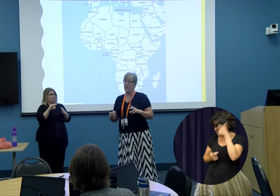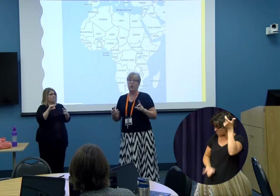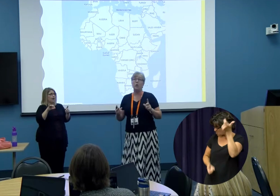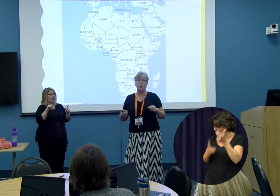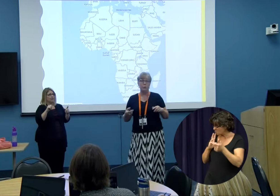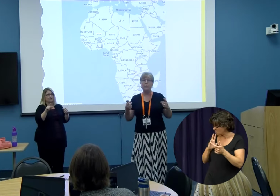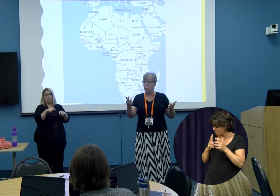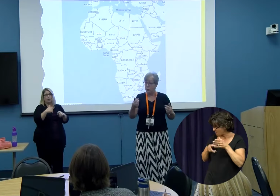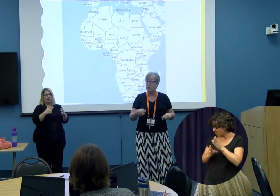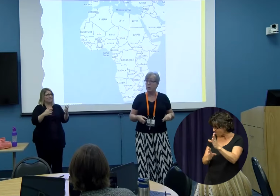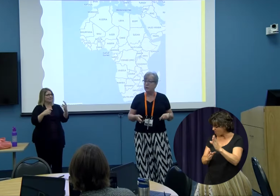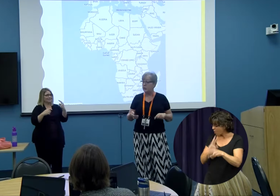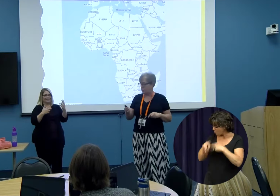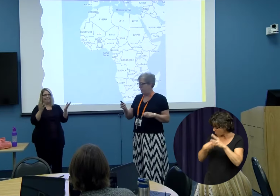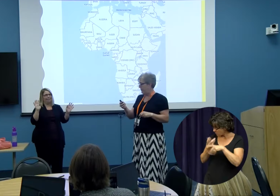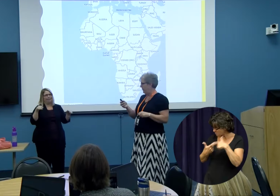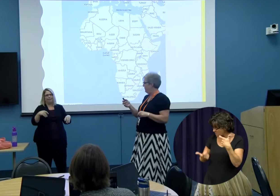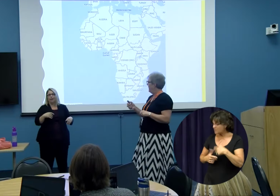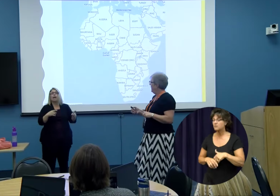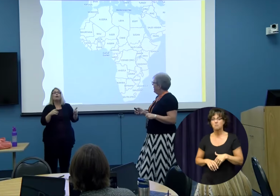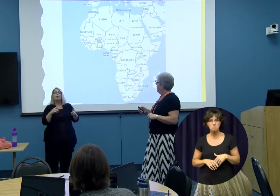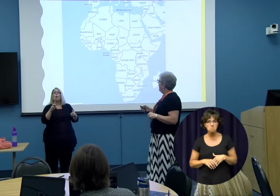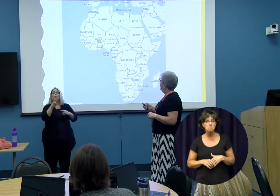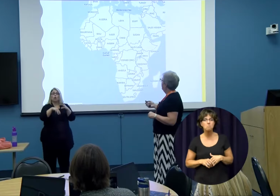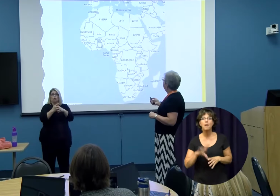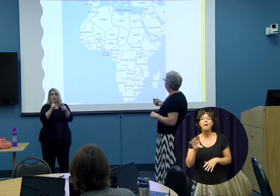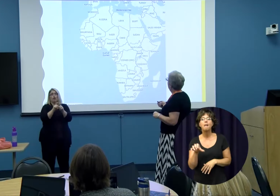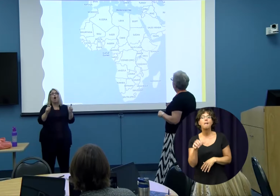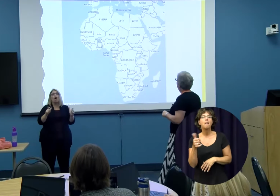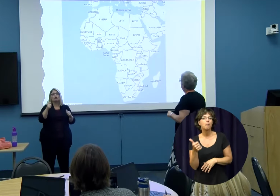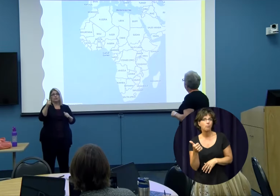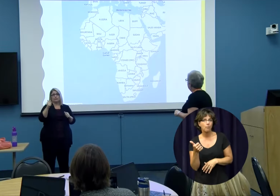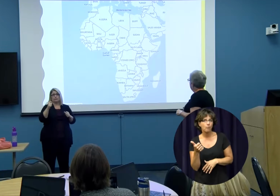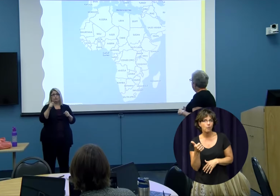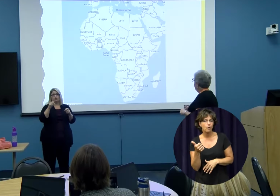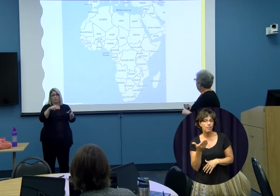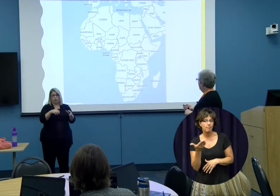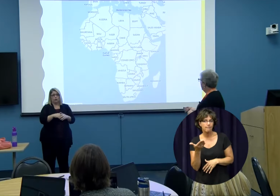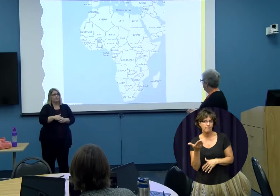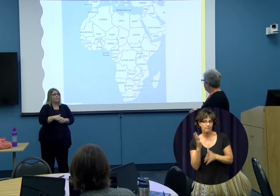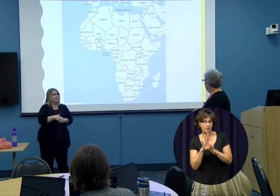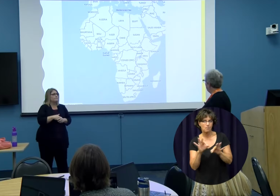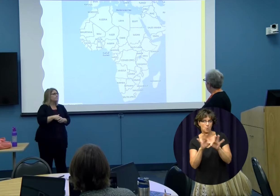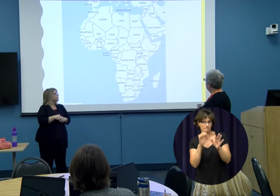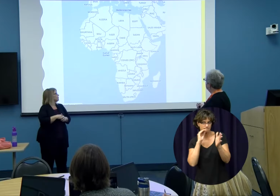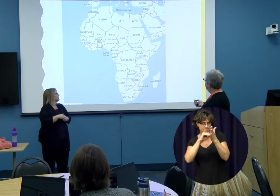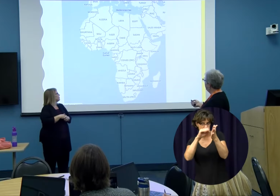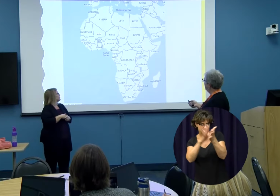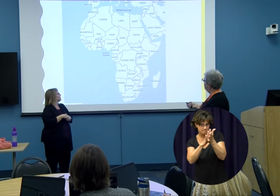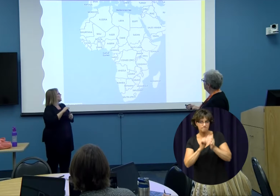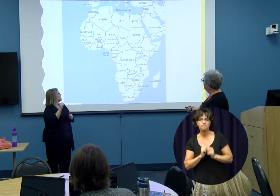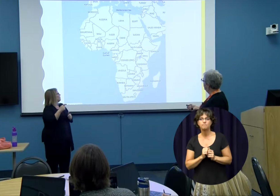but it's not a lot when you compare it to the population that it needs to support. Interesting fact, there is the Nile River which is a provider of a lot of fresh water and it goes, you'll see here it goes all the way from where I'm pointing, Lake Victoria, all the way up to the Mediterranean Sea.